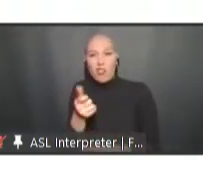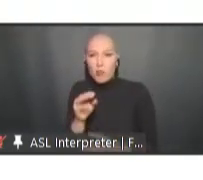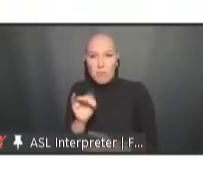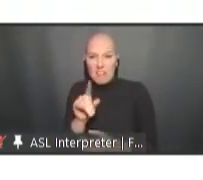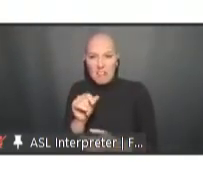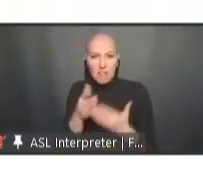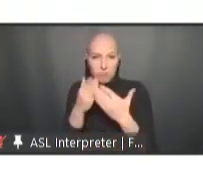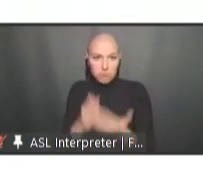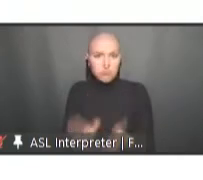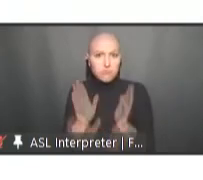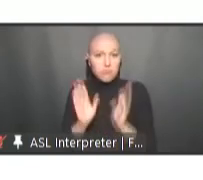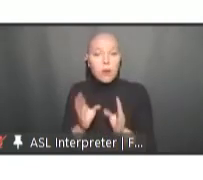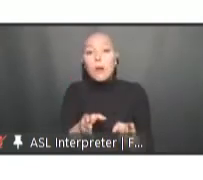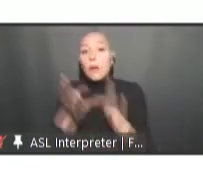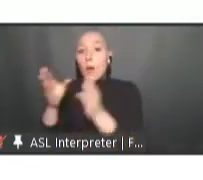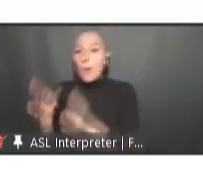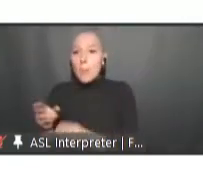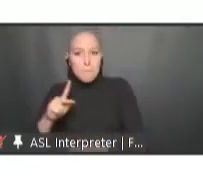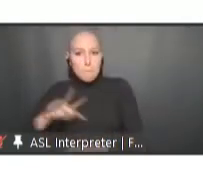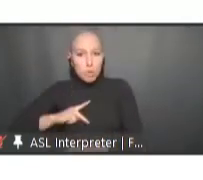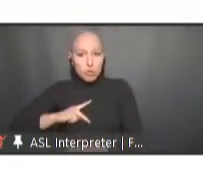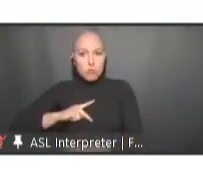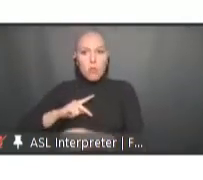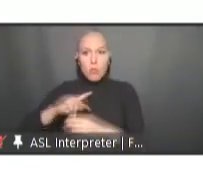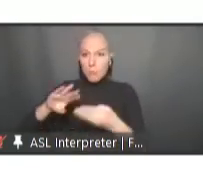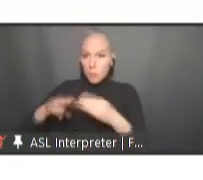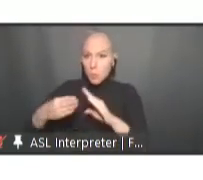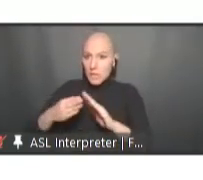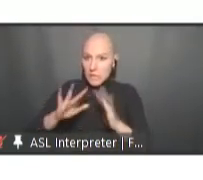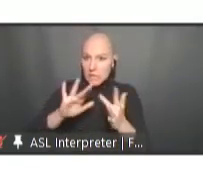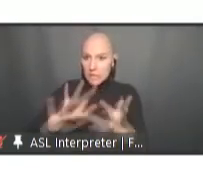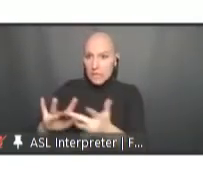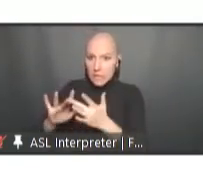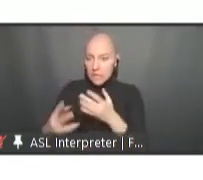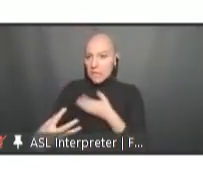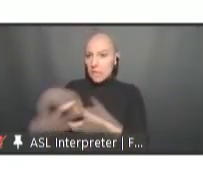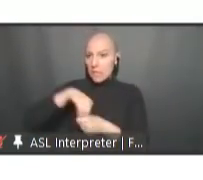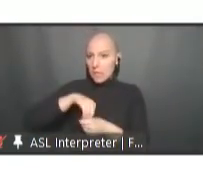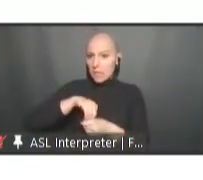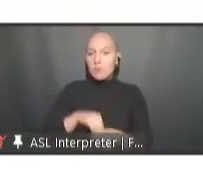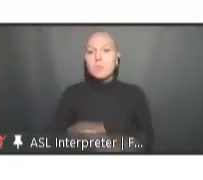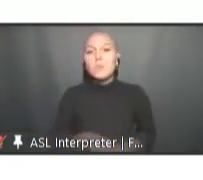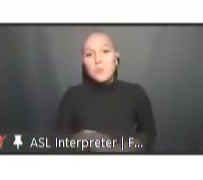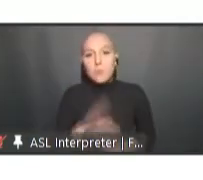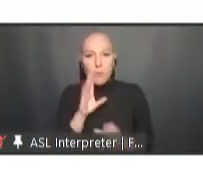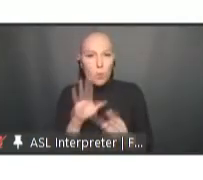around community outreach. So, I'll give you a few examples of that in the next slides. Next, please.